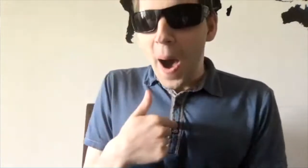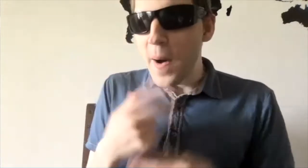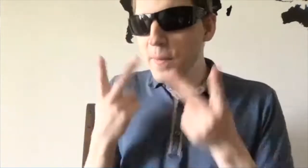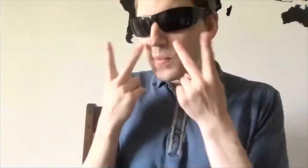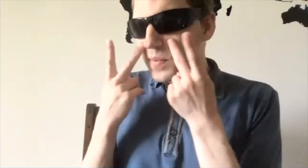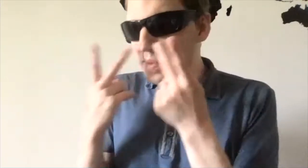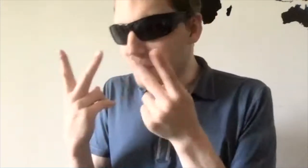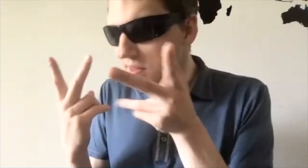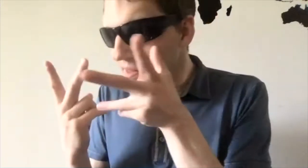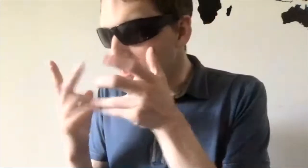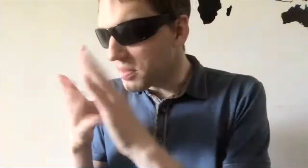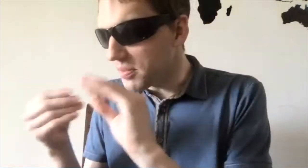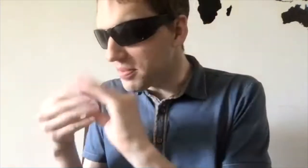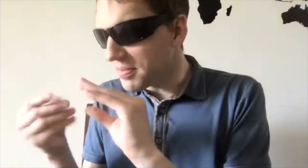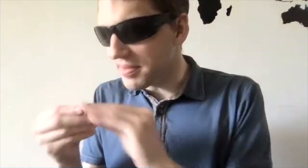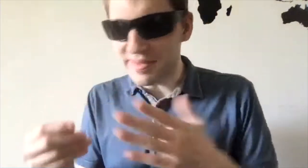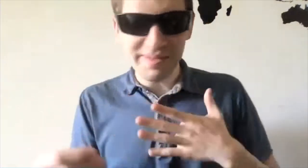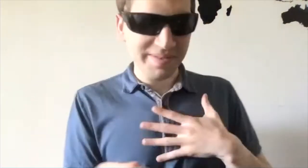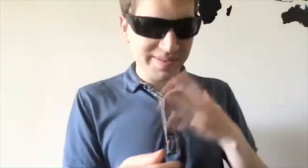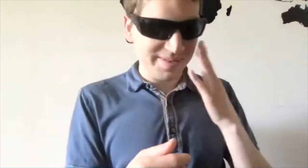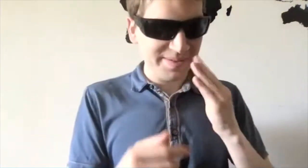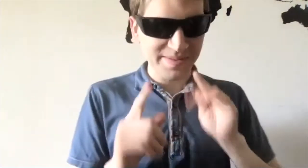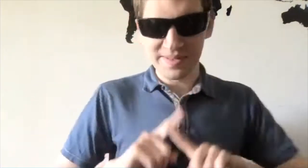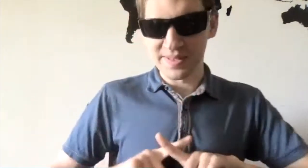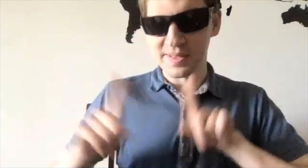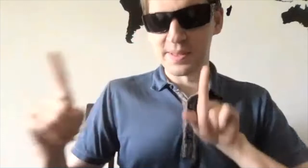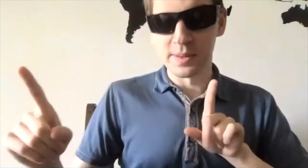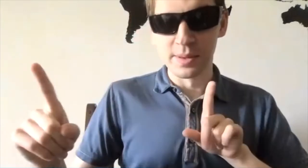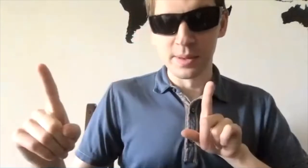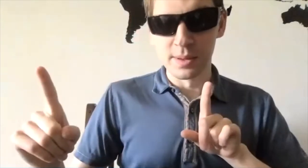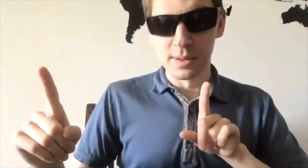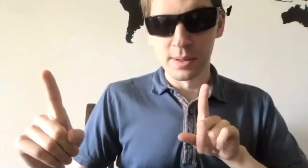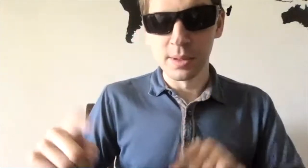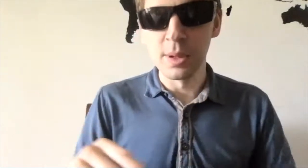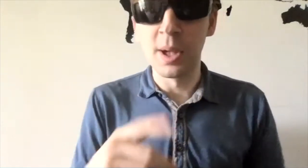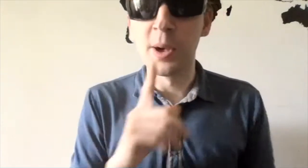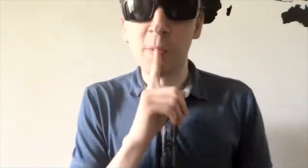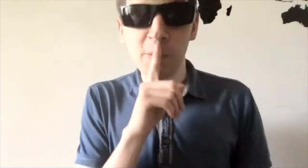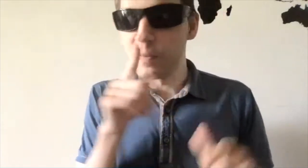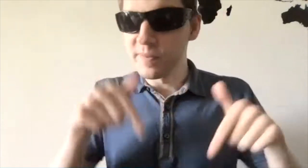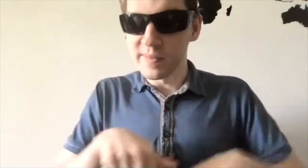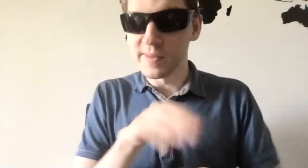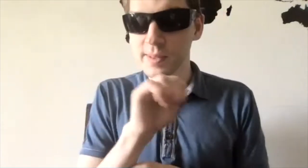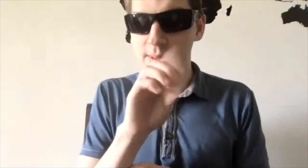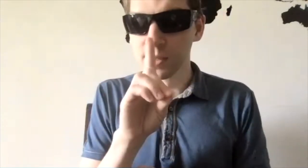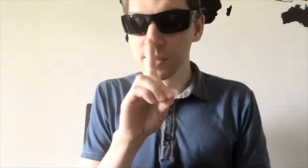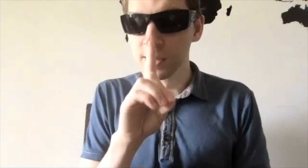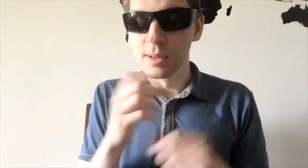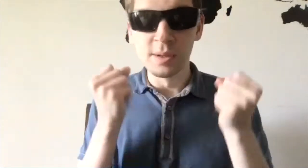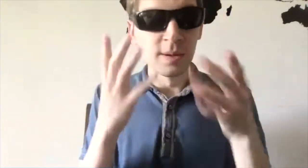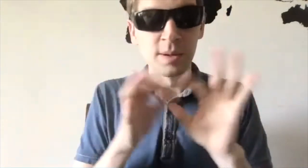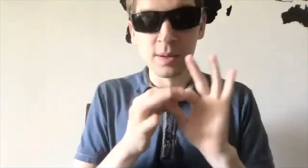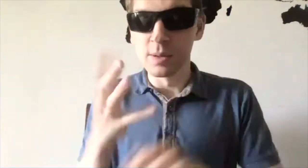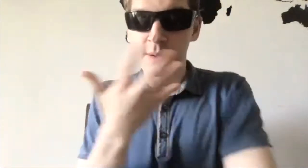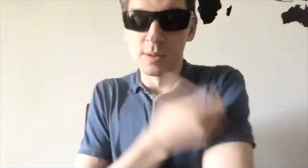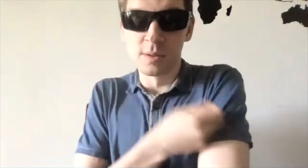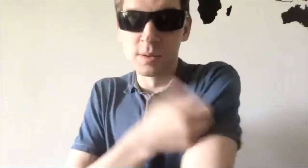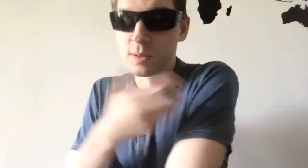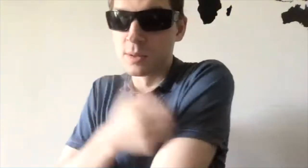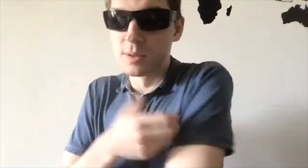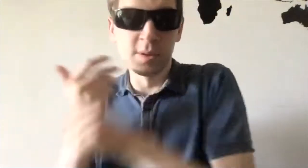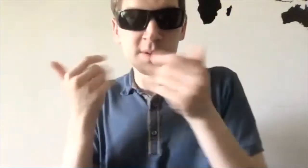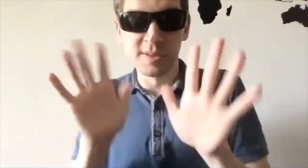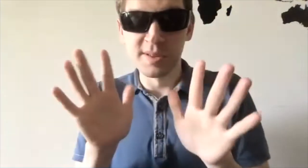Oh, so again, I'm taking information in visually. But again, someone having farther apart